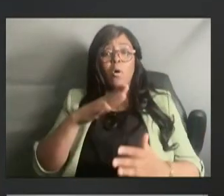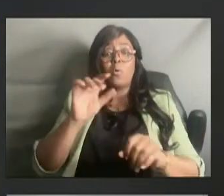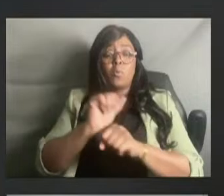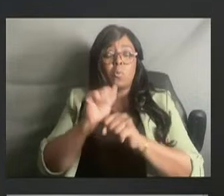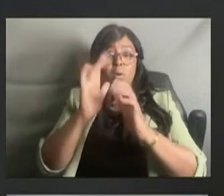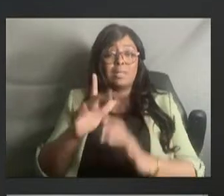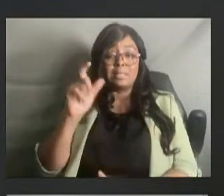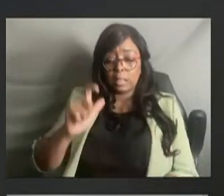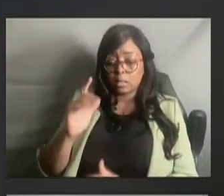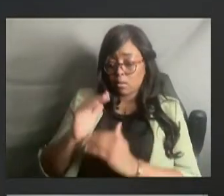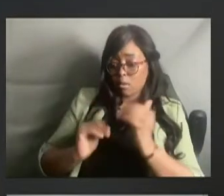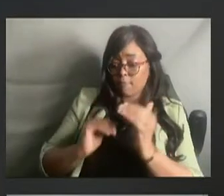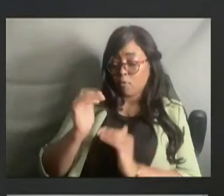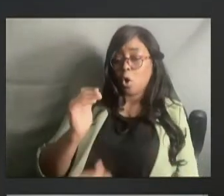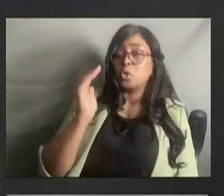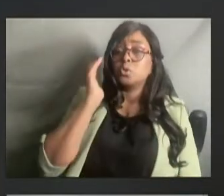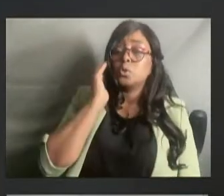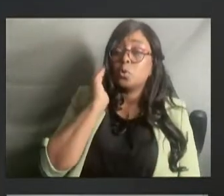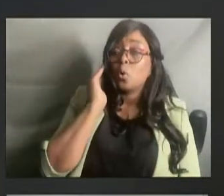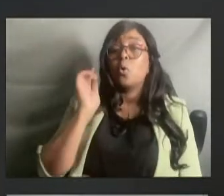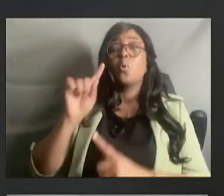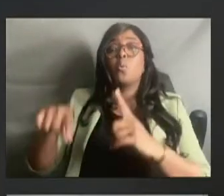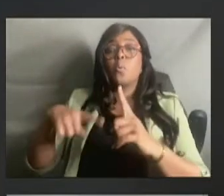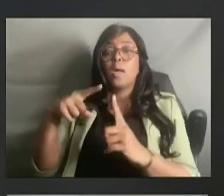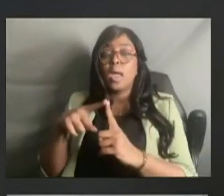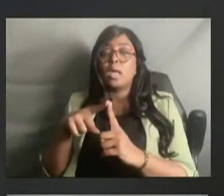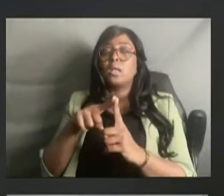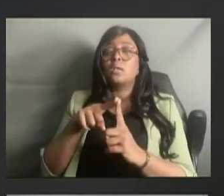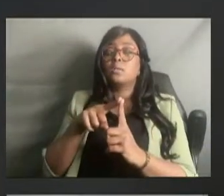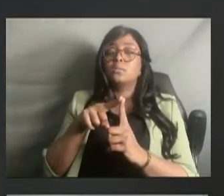thriving school system that that